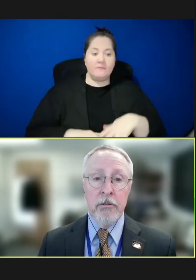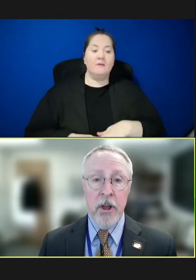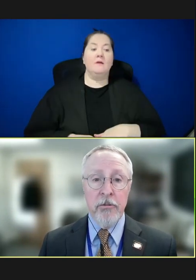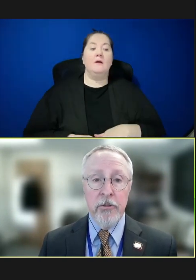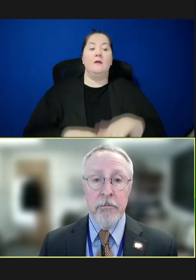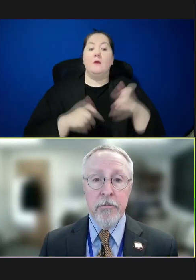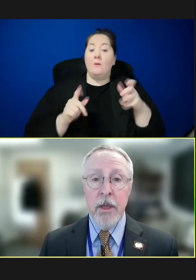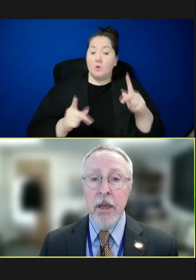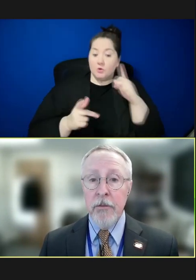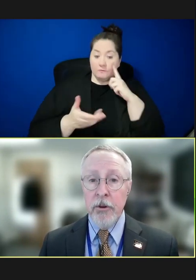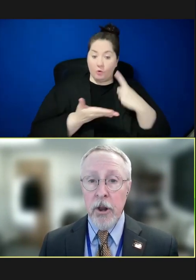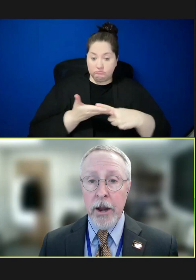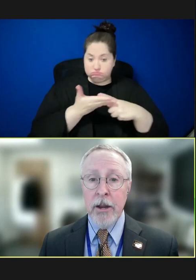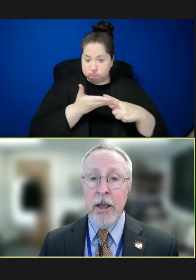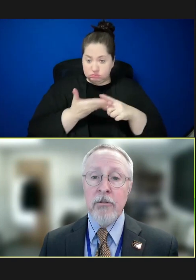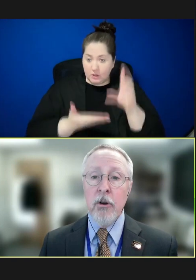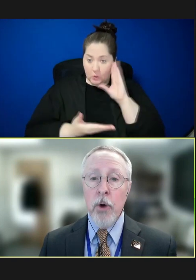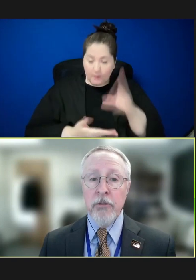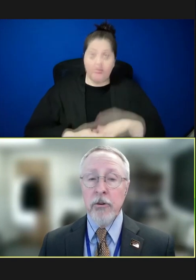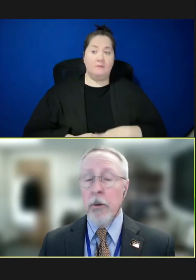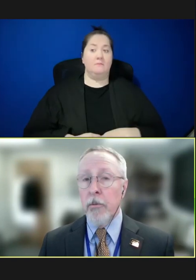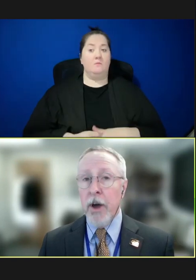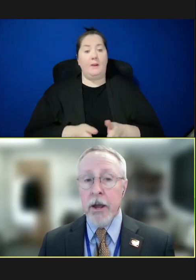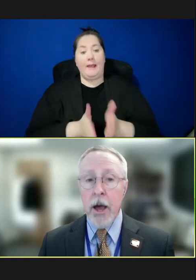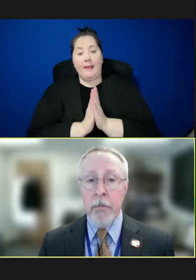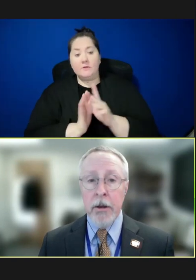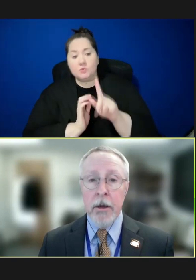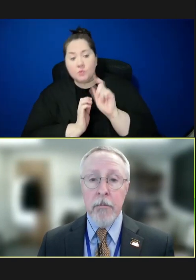discussion. If you'd like to ask a question or provide a comment,